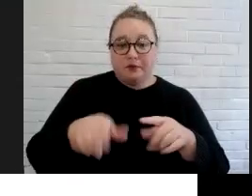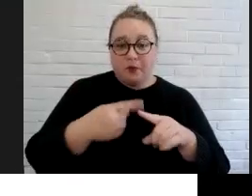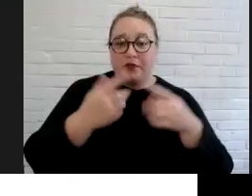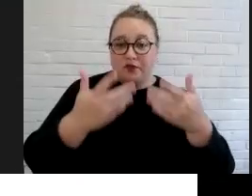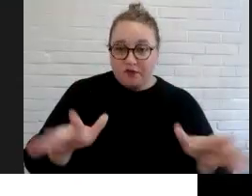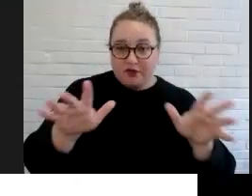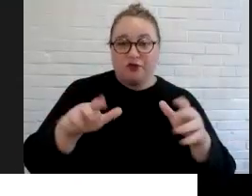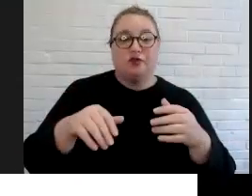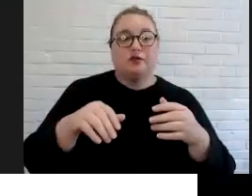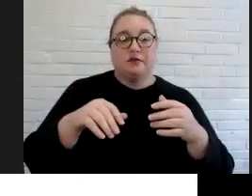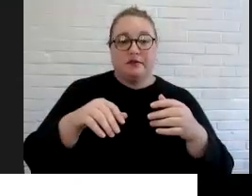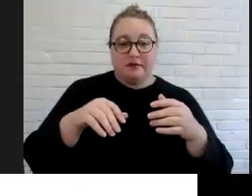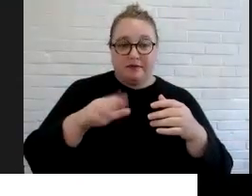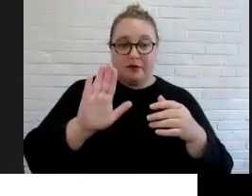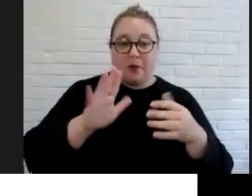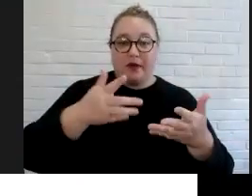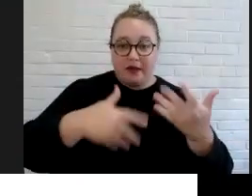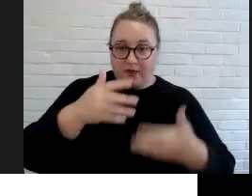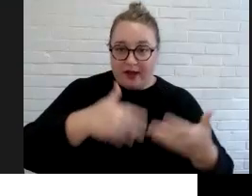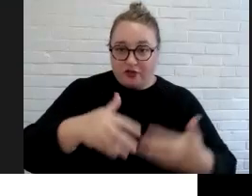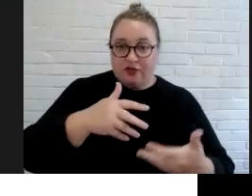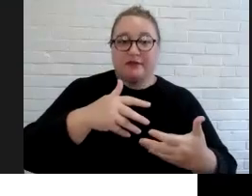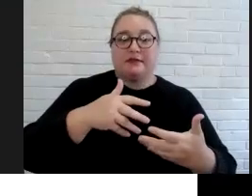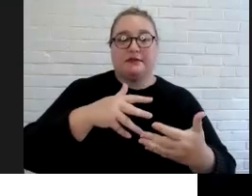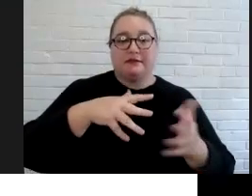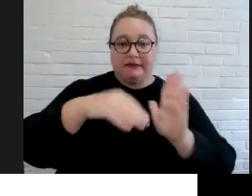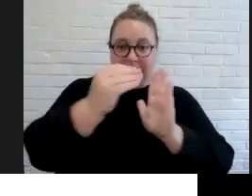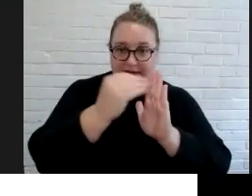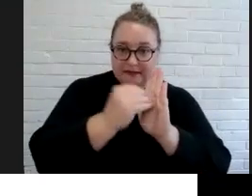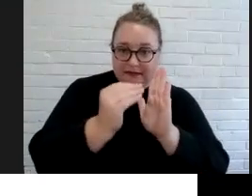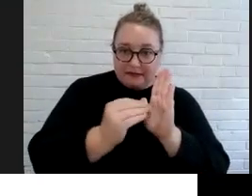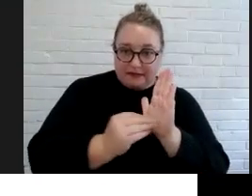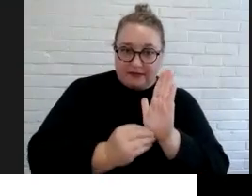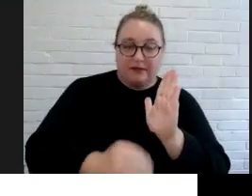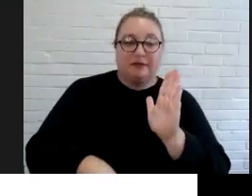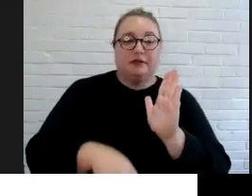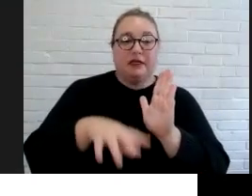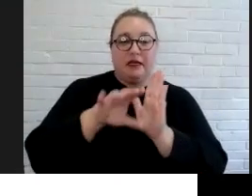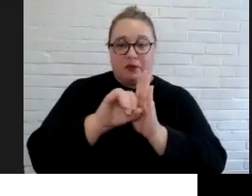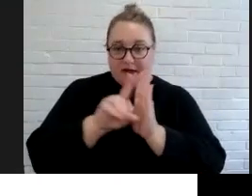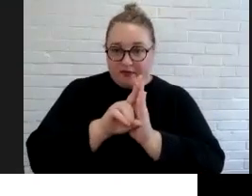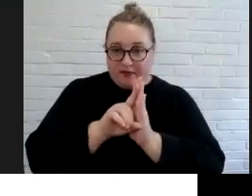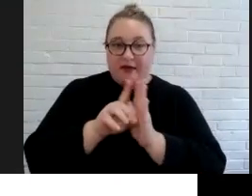identified, you know, which method it meets for substantive interaction.